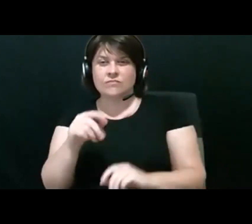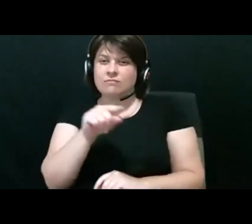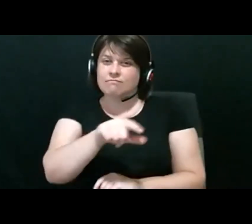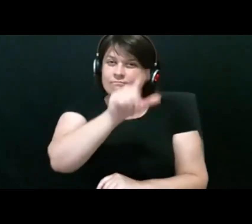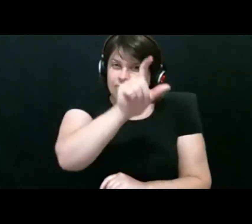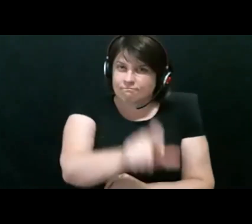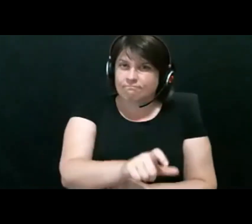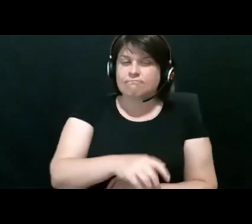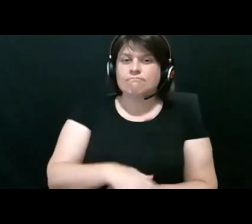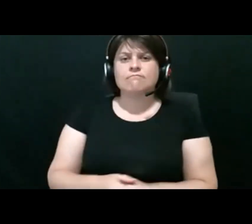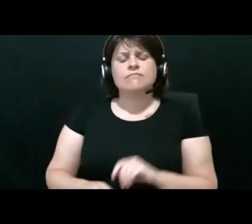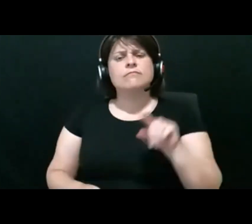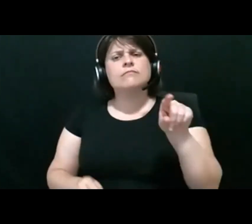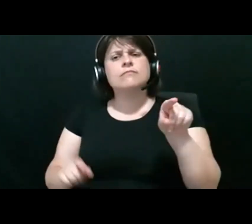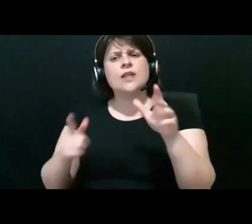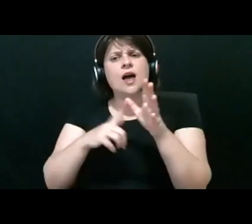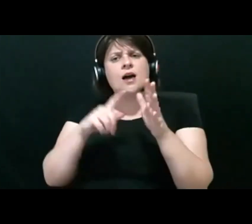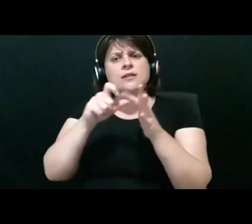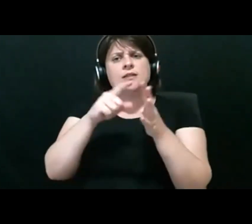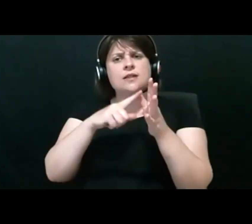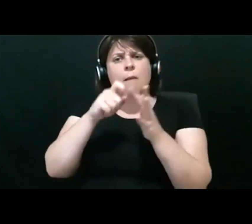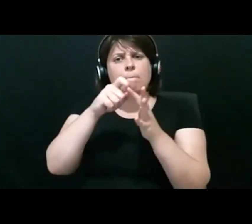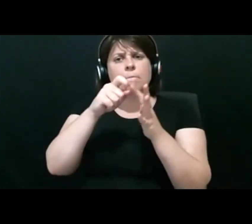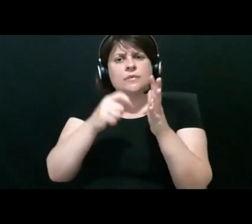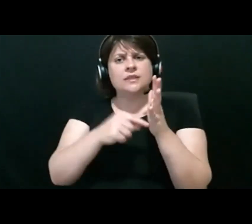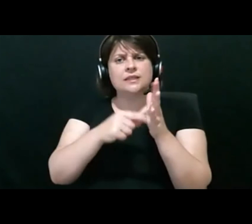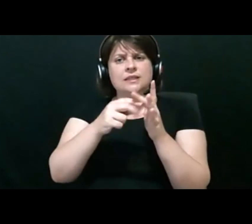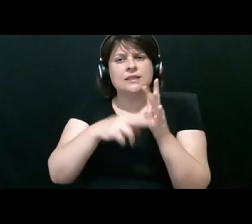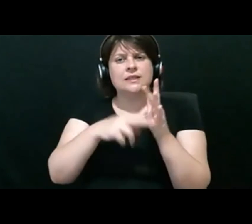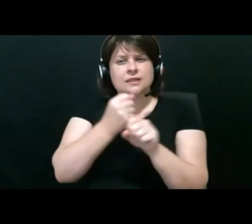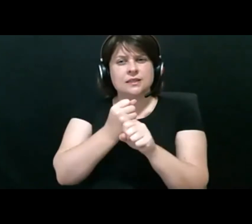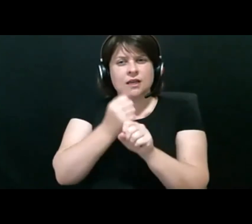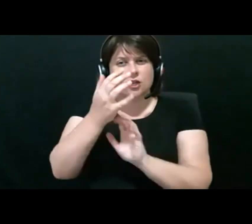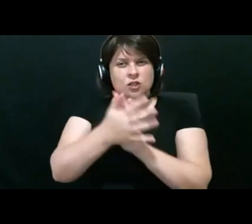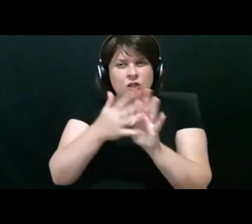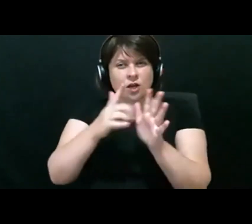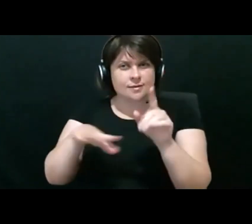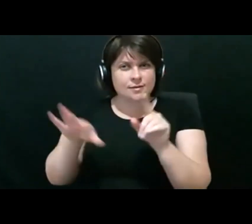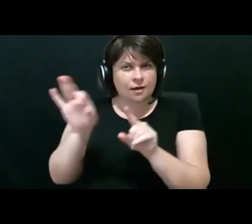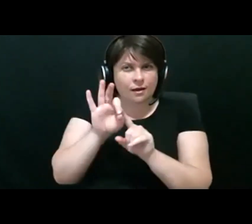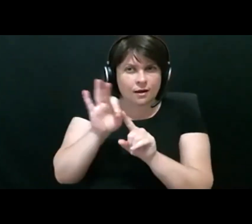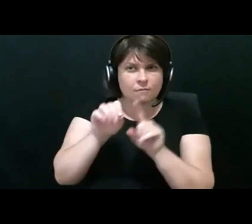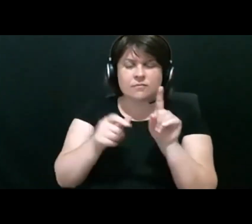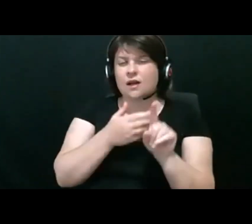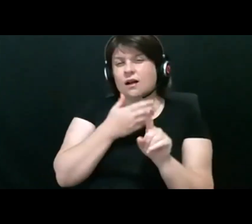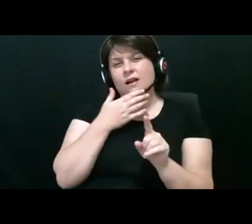That adapting signs app is a lovely little resource that you can download onto